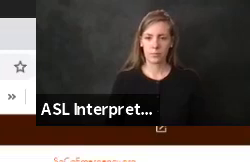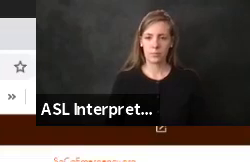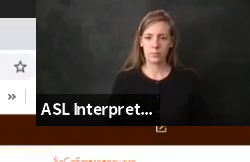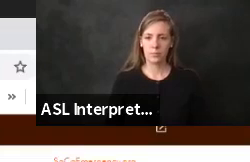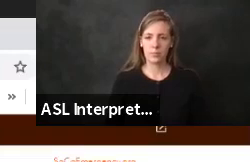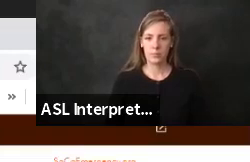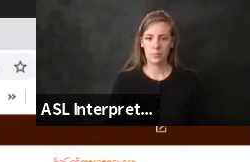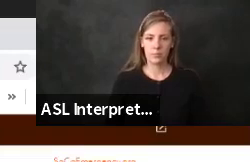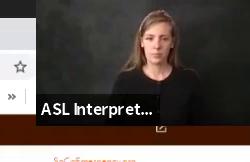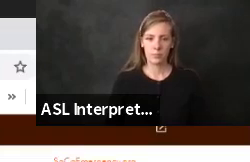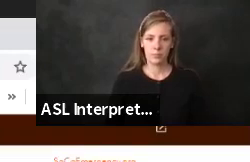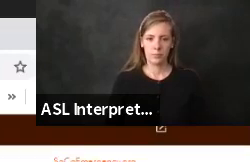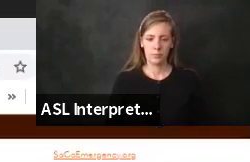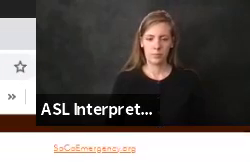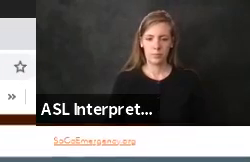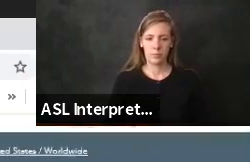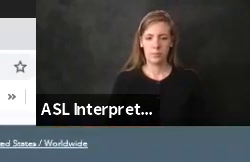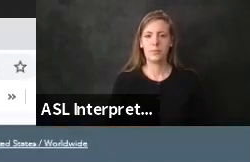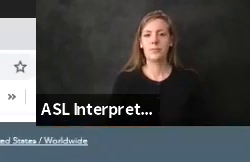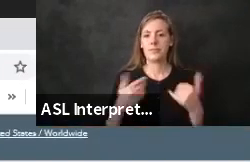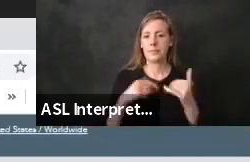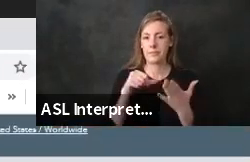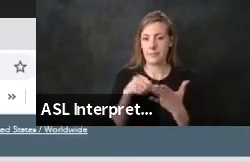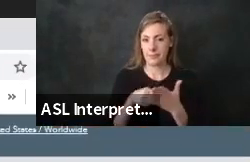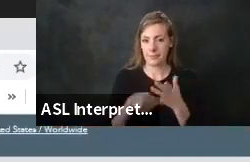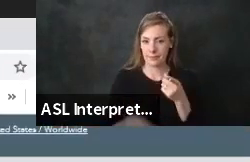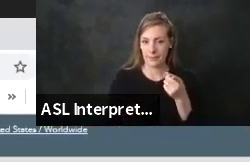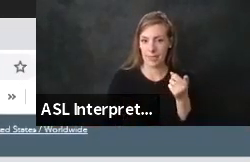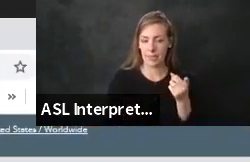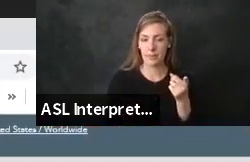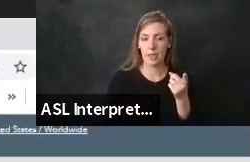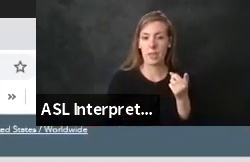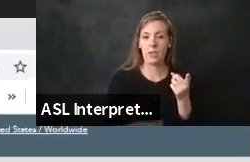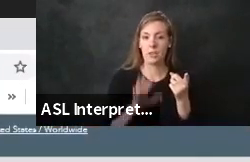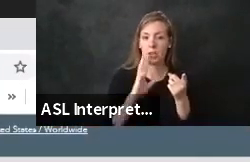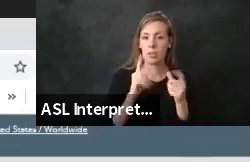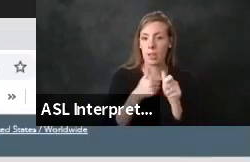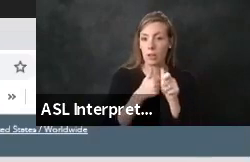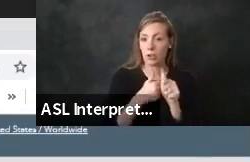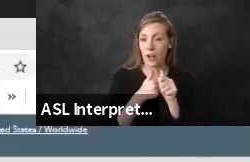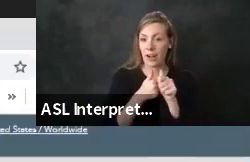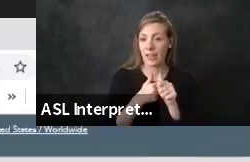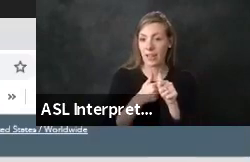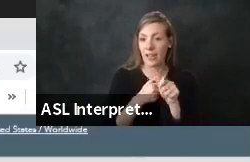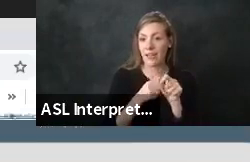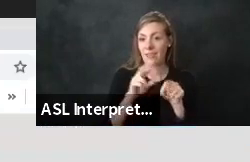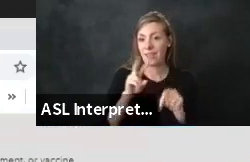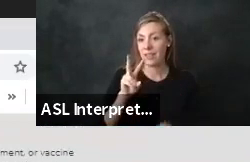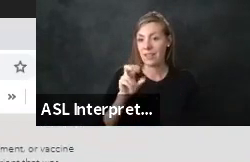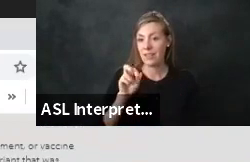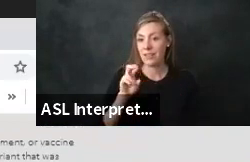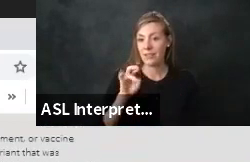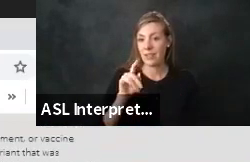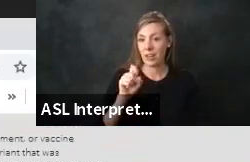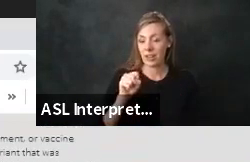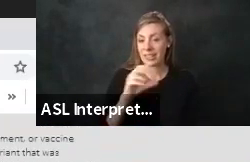And then we have a page that's looking at our tracking of variance and post vaccination cases.